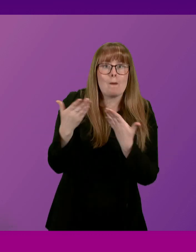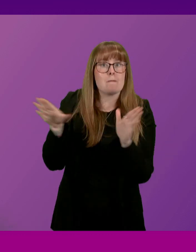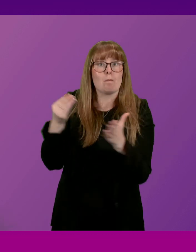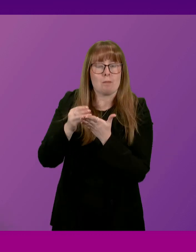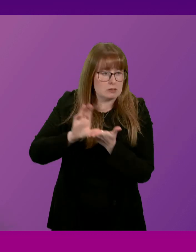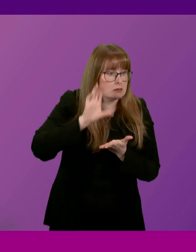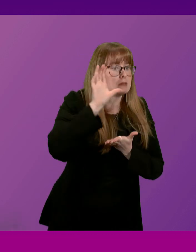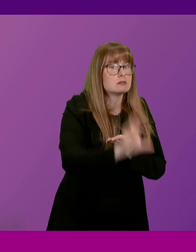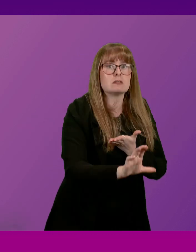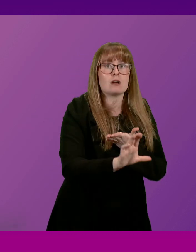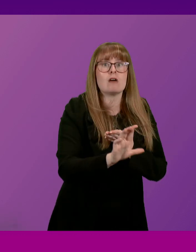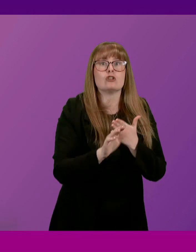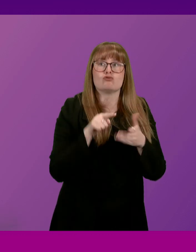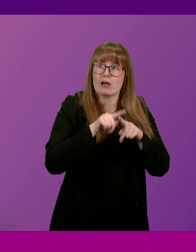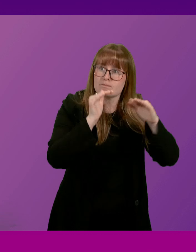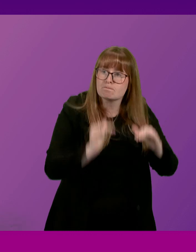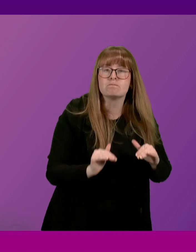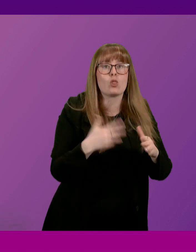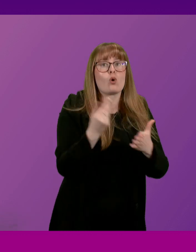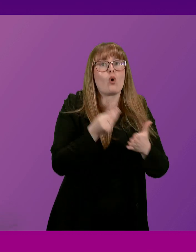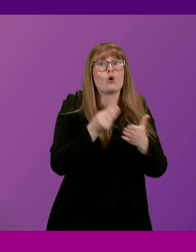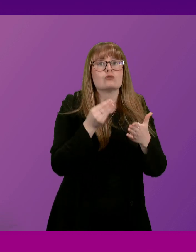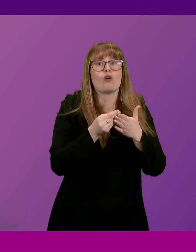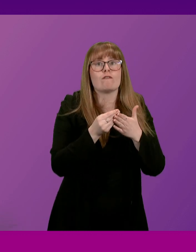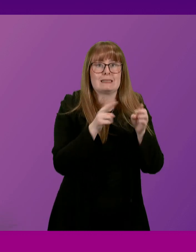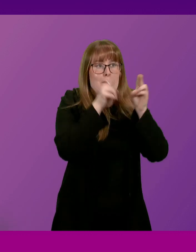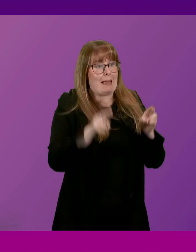being invested in lowering the costs of domestic heating for individuals,